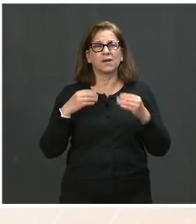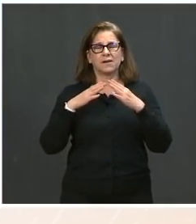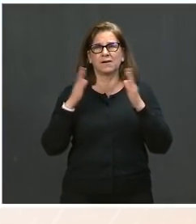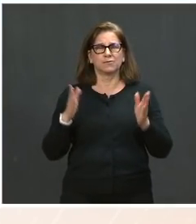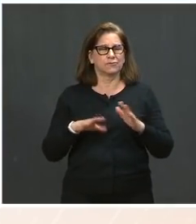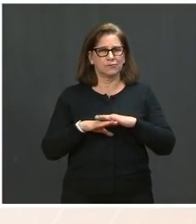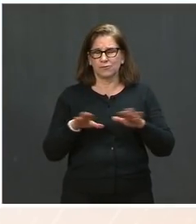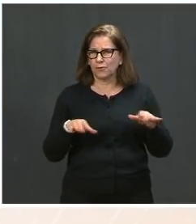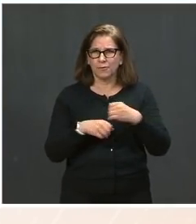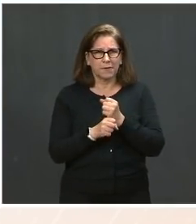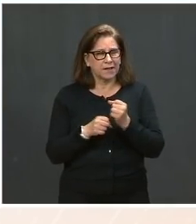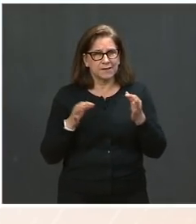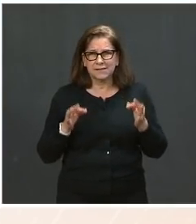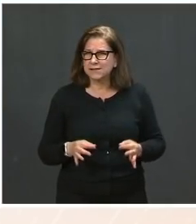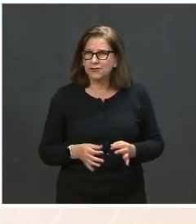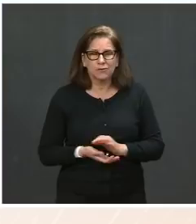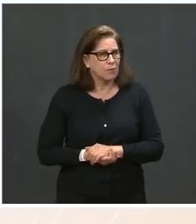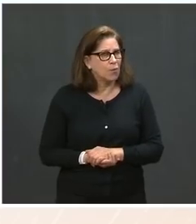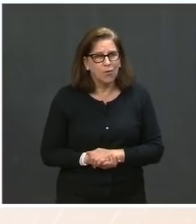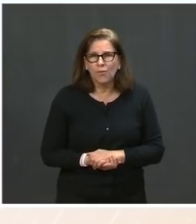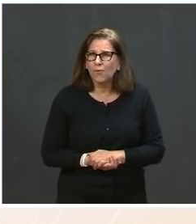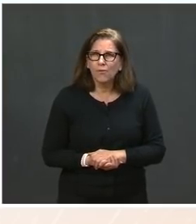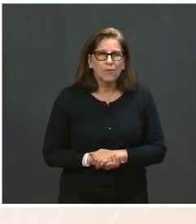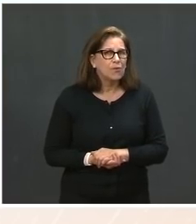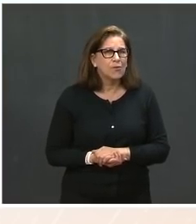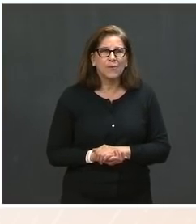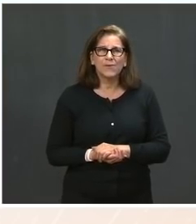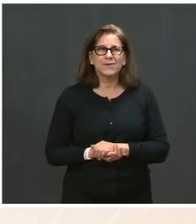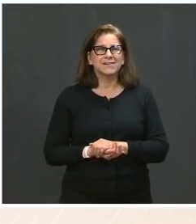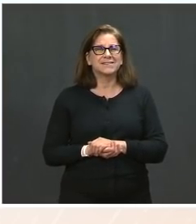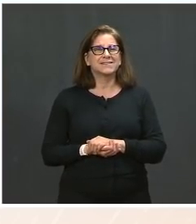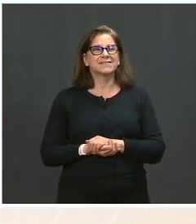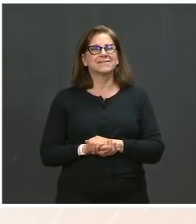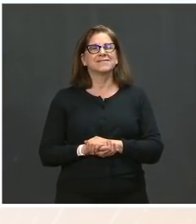The Press: Since the last time you were asked about state and local tax deduction -- Ms. Psaki: Jonathan Salant, by the way.